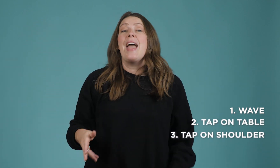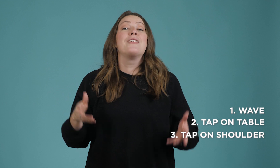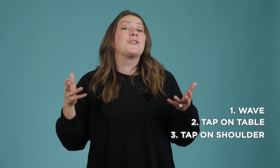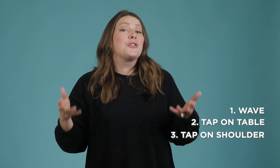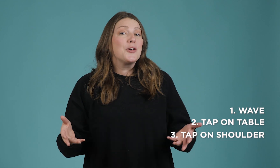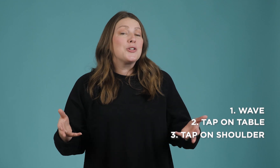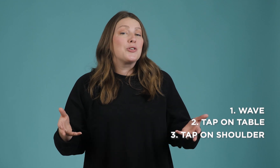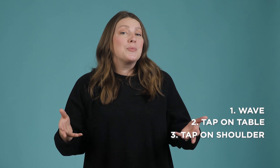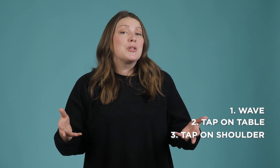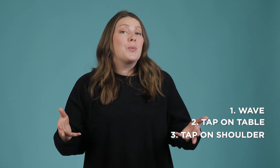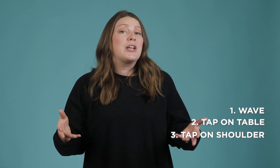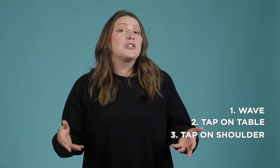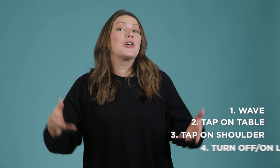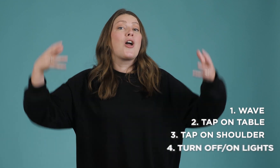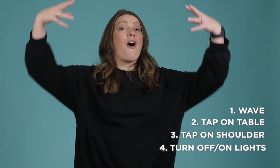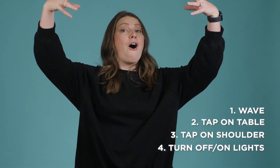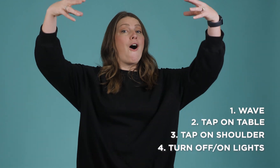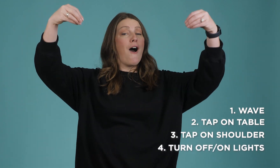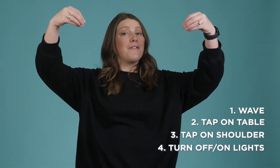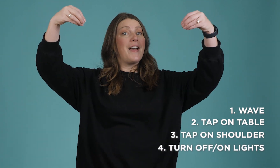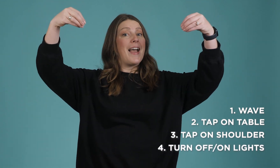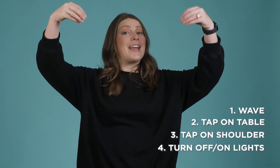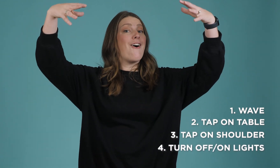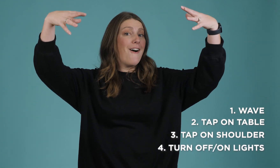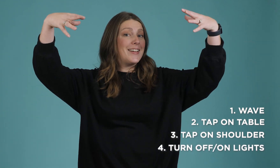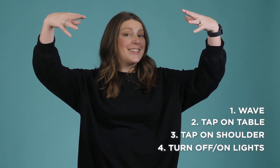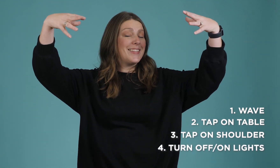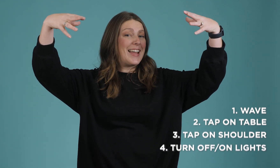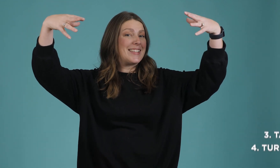And for larger groups, we can turn off and on the lights.